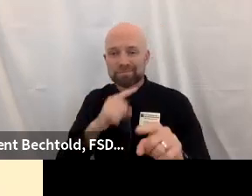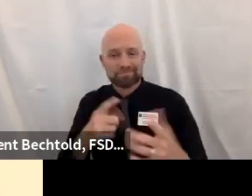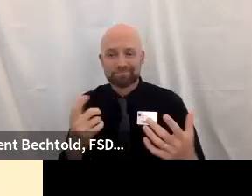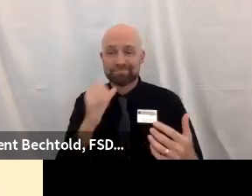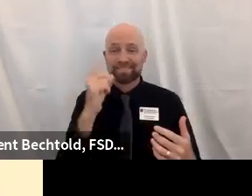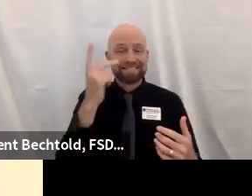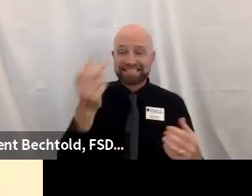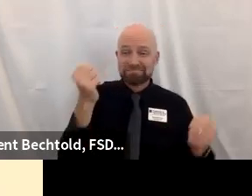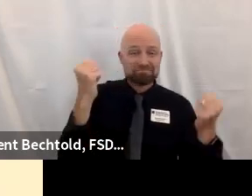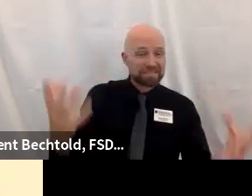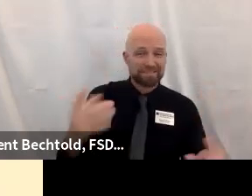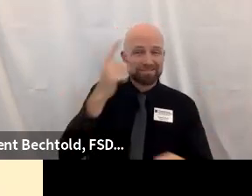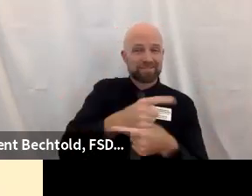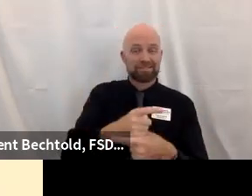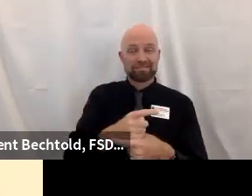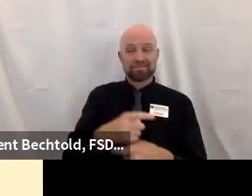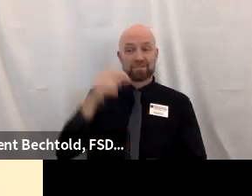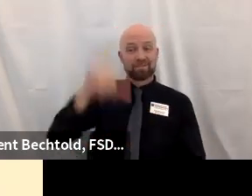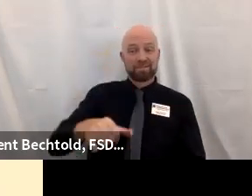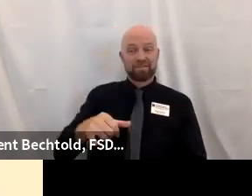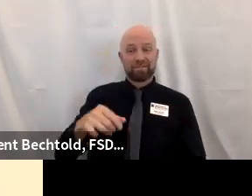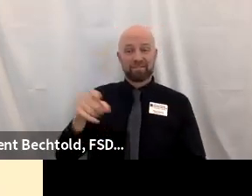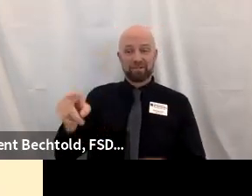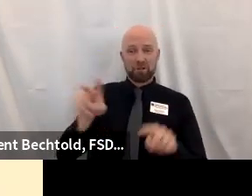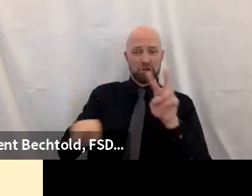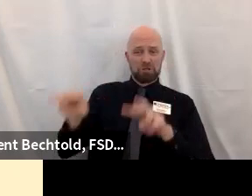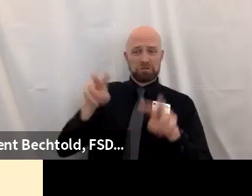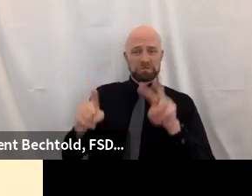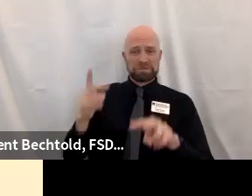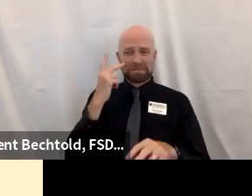Thank you... yeah, you didn't see many of the seven Cs there.